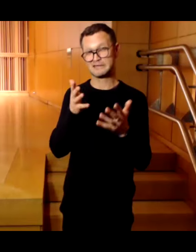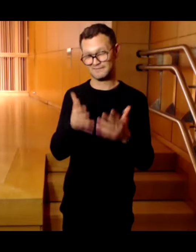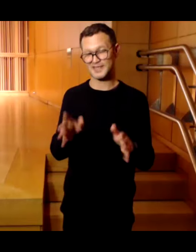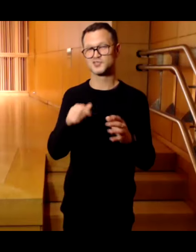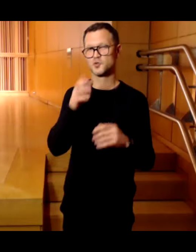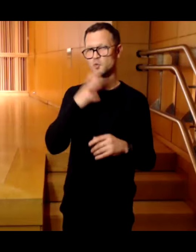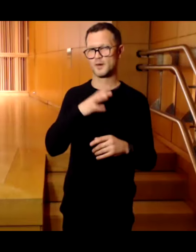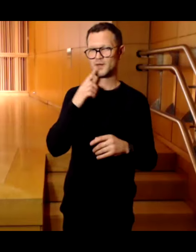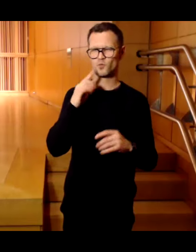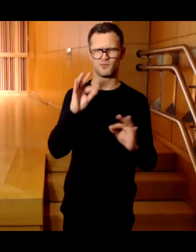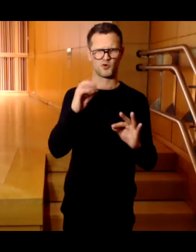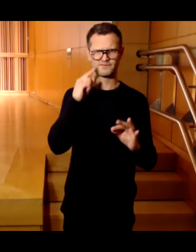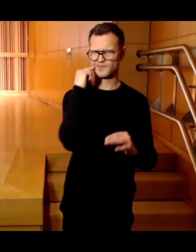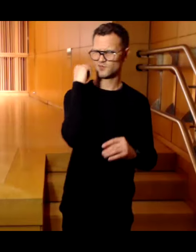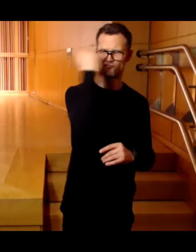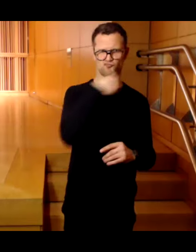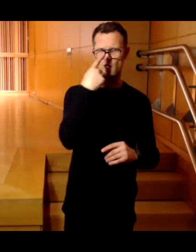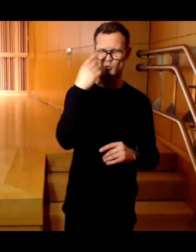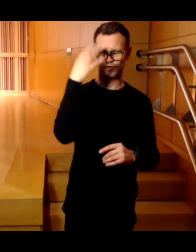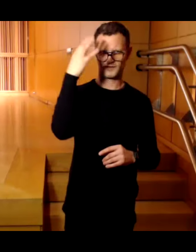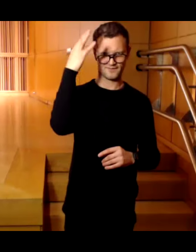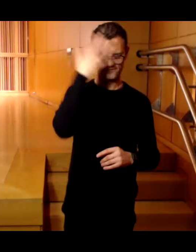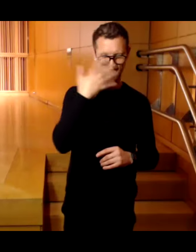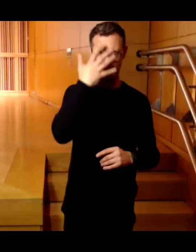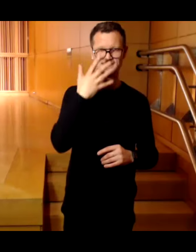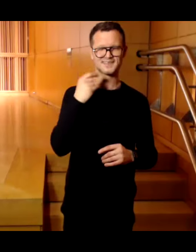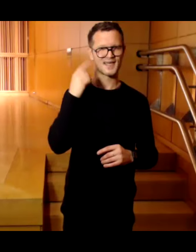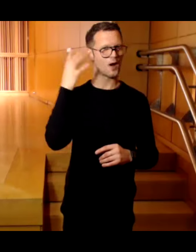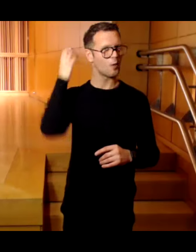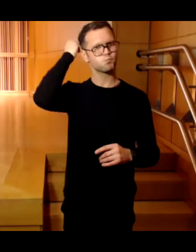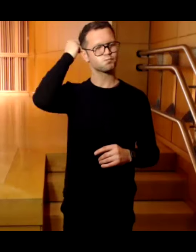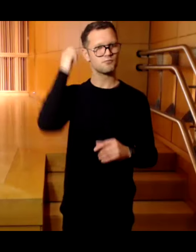and short, tight, reddish-brown hair, waited in line to greet the mourners.